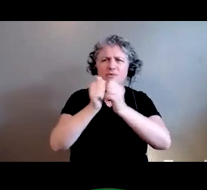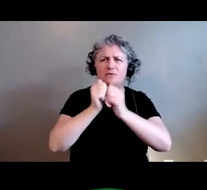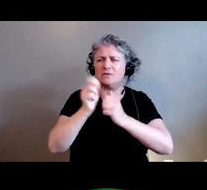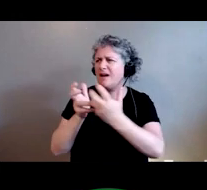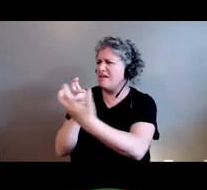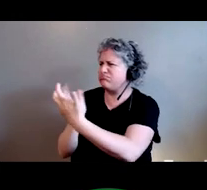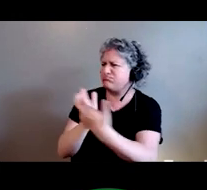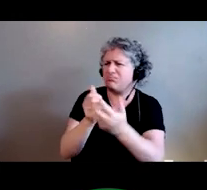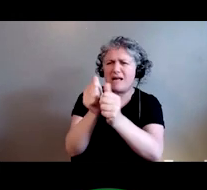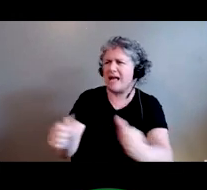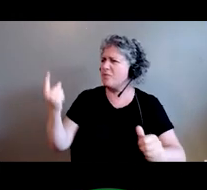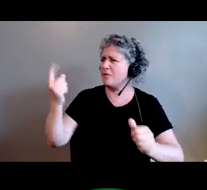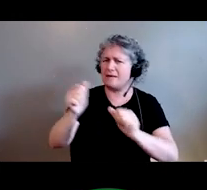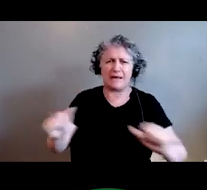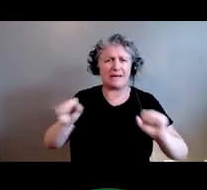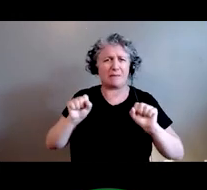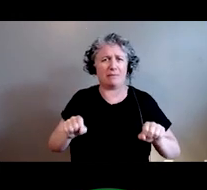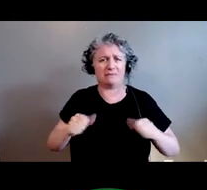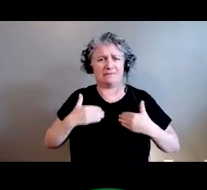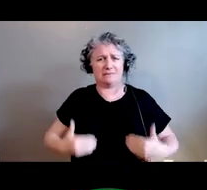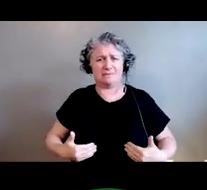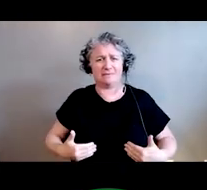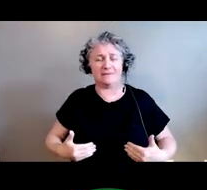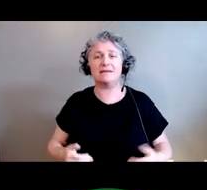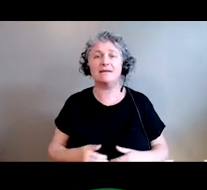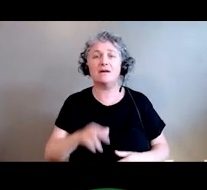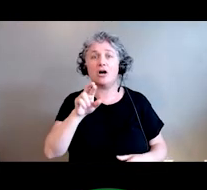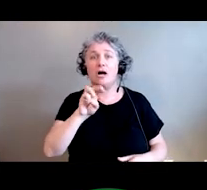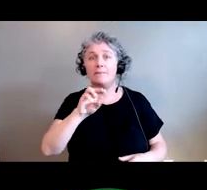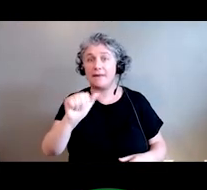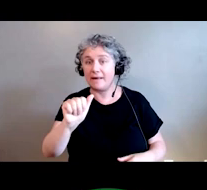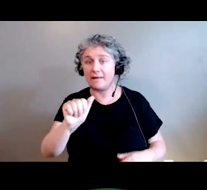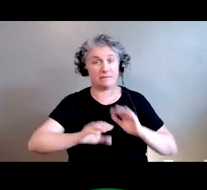Rocky Mountain Adaptive developed because of my sister Claire and because of another